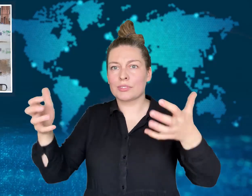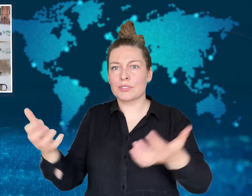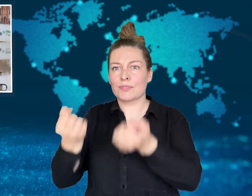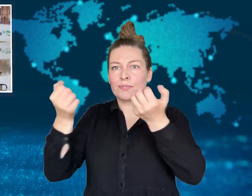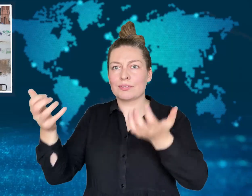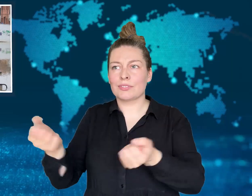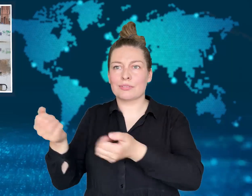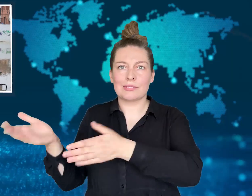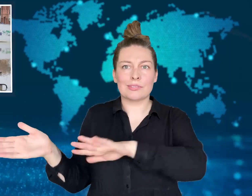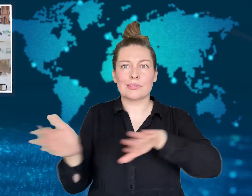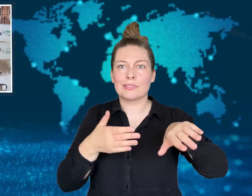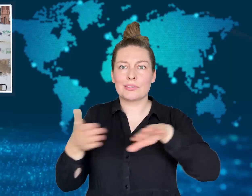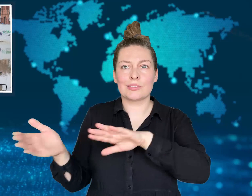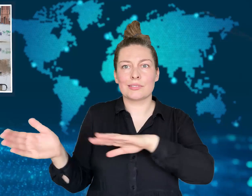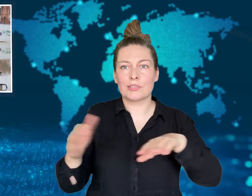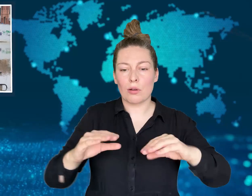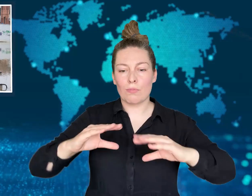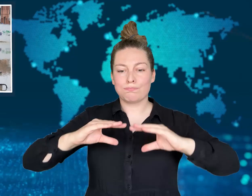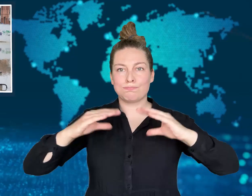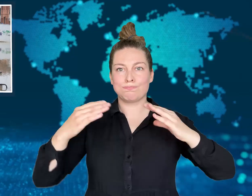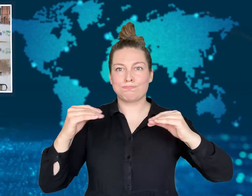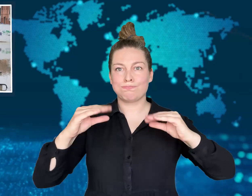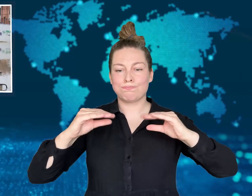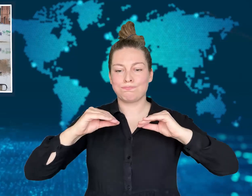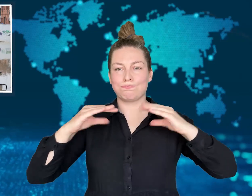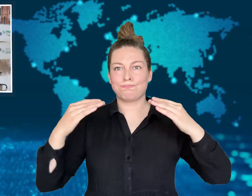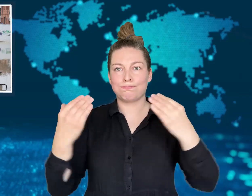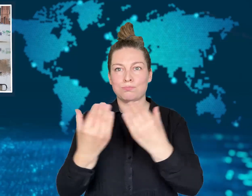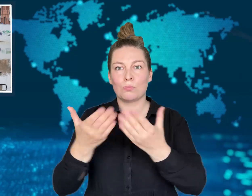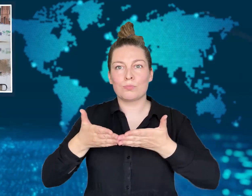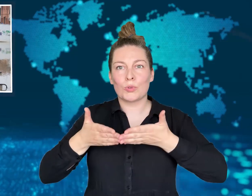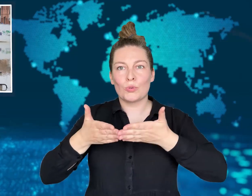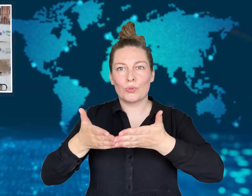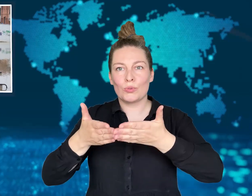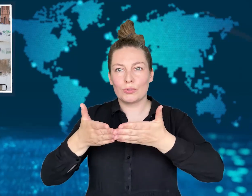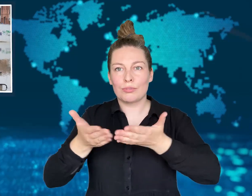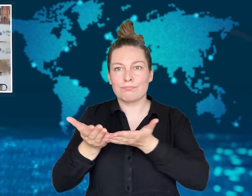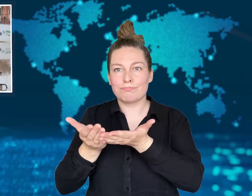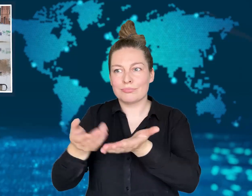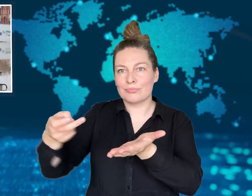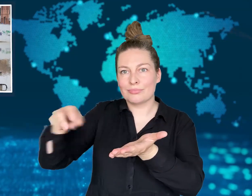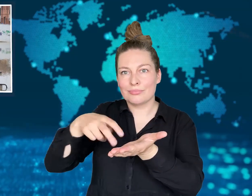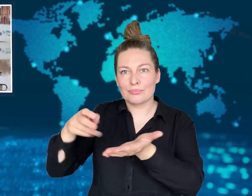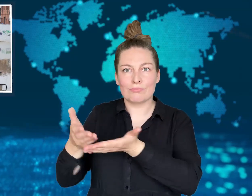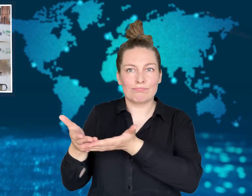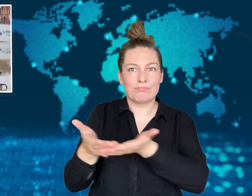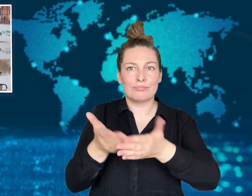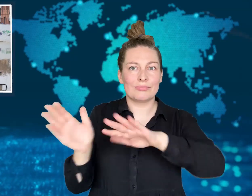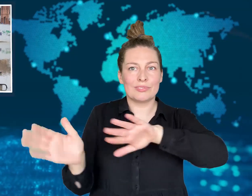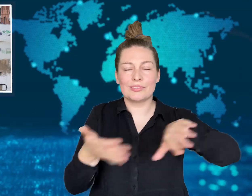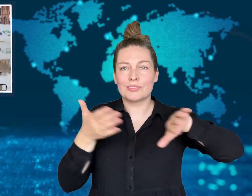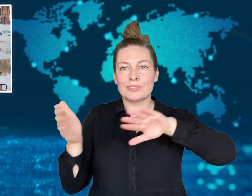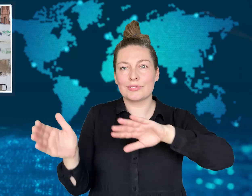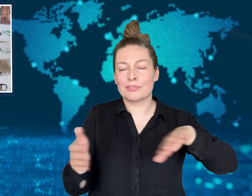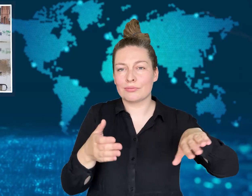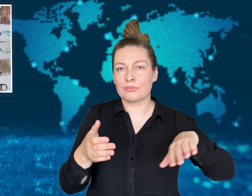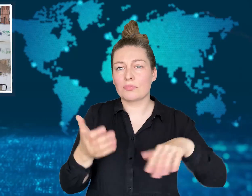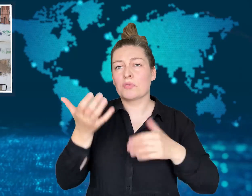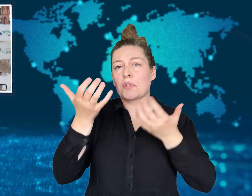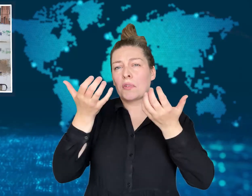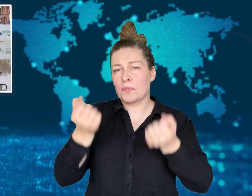Many of the homes and the possessions in them were lost.